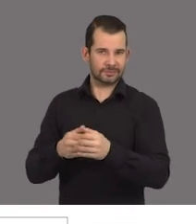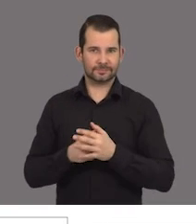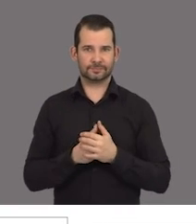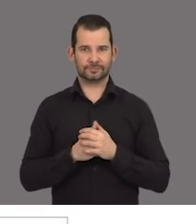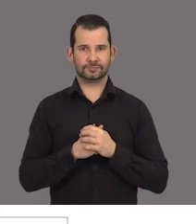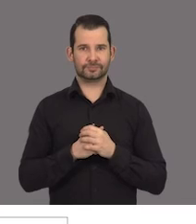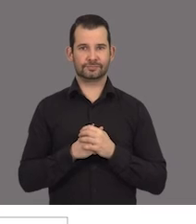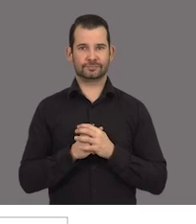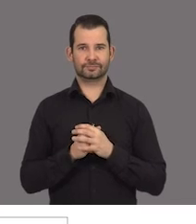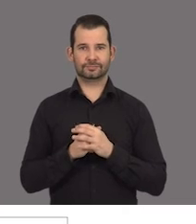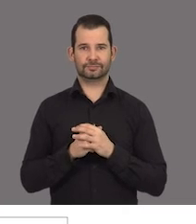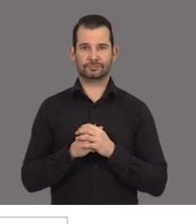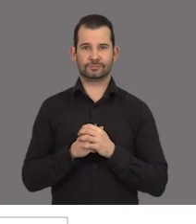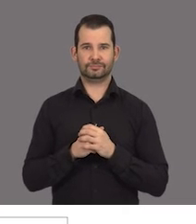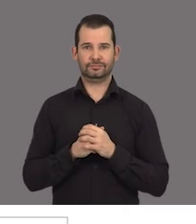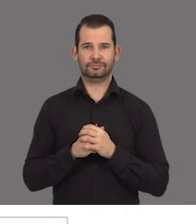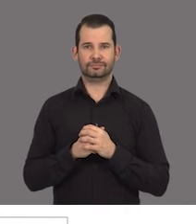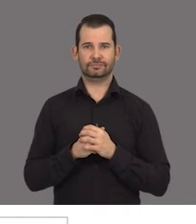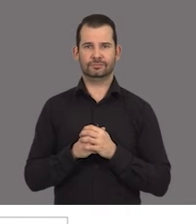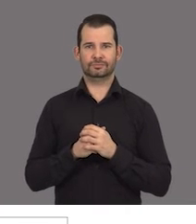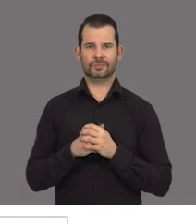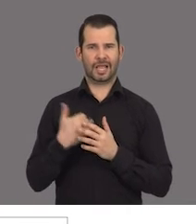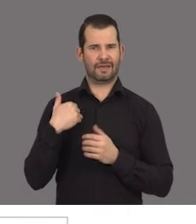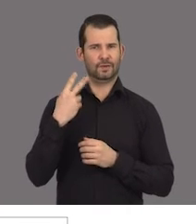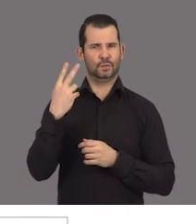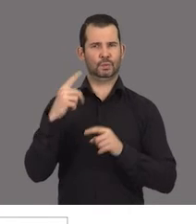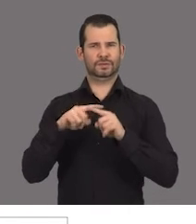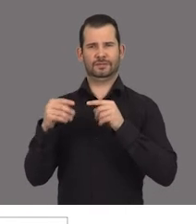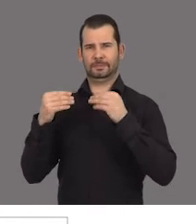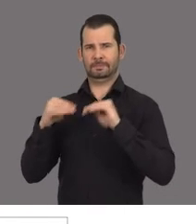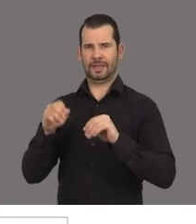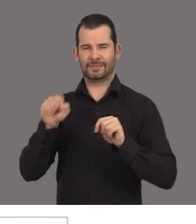There are two different methods you can use to determine the lowest return airfare.